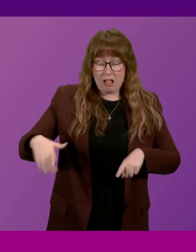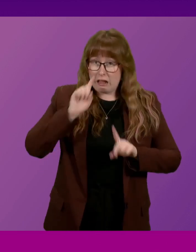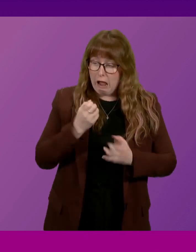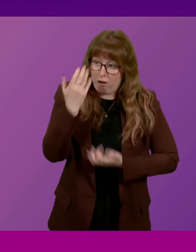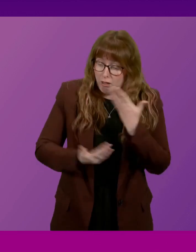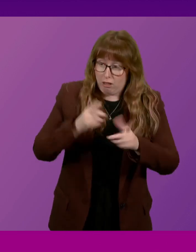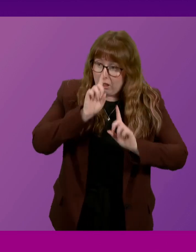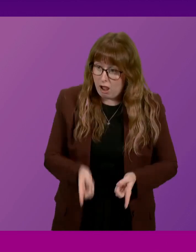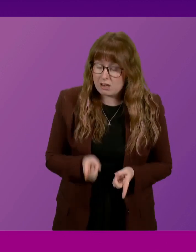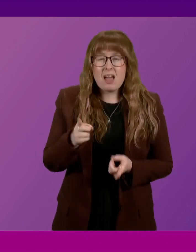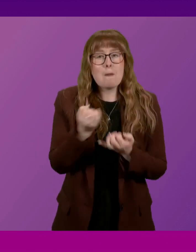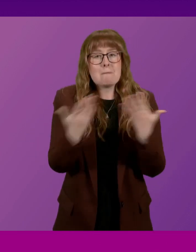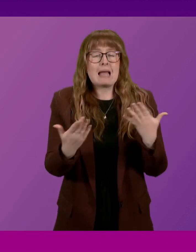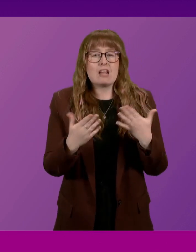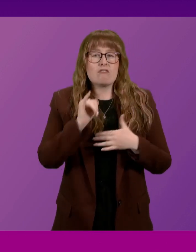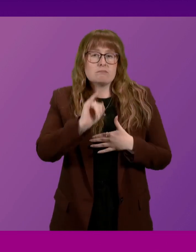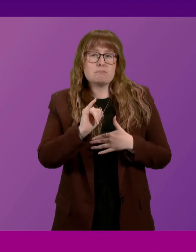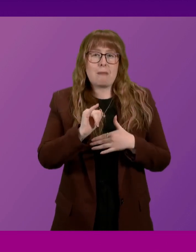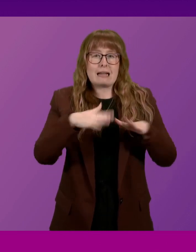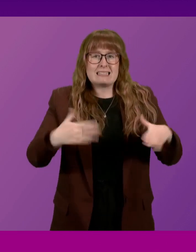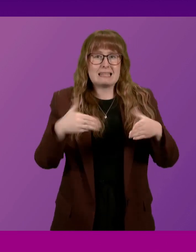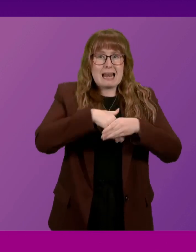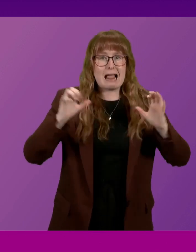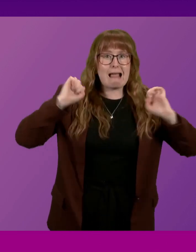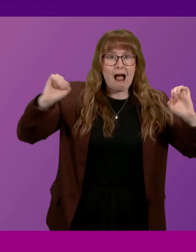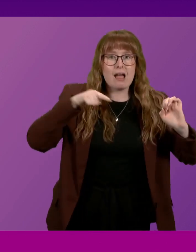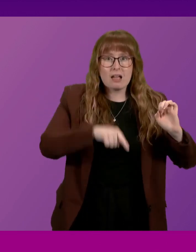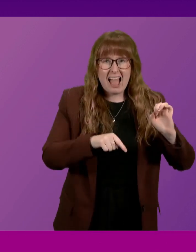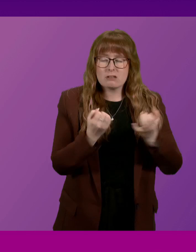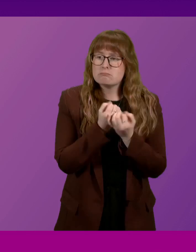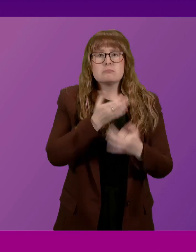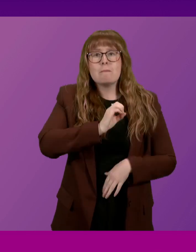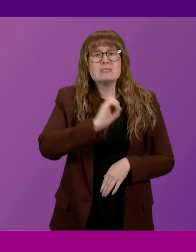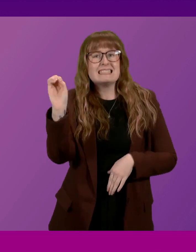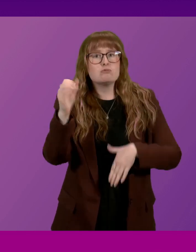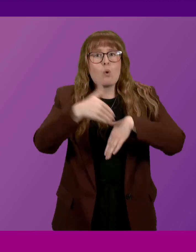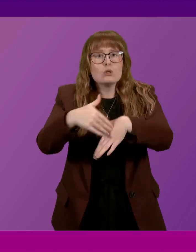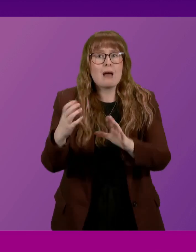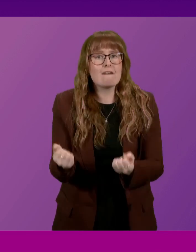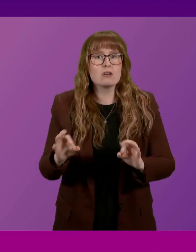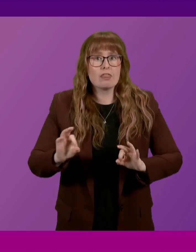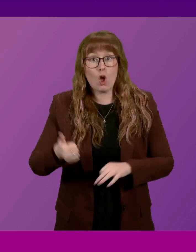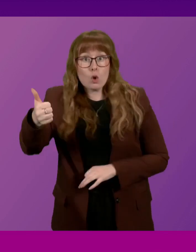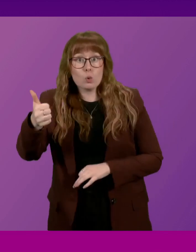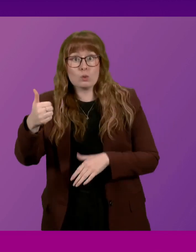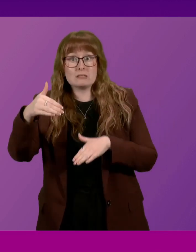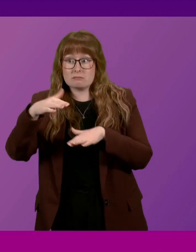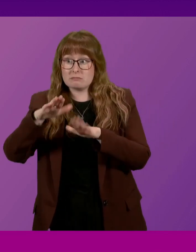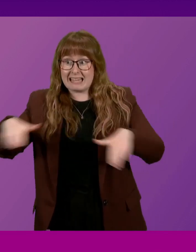“Many of the bad kids are in gangs and know that there are zero consequences for their actions. Good kids are paying a heavy price. Who